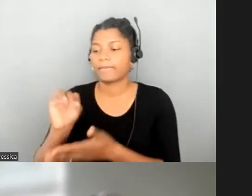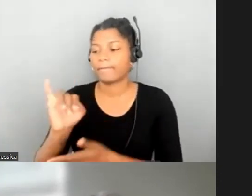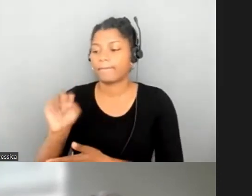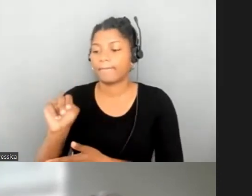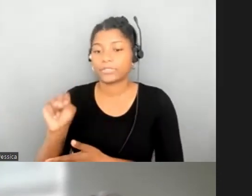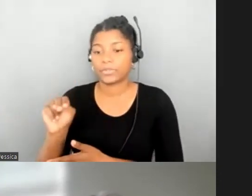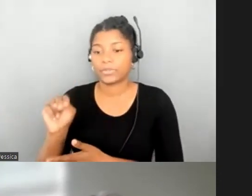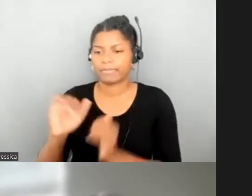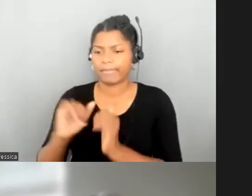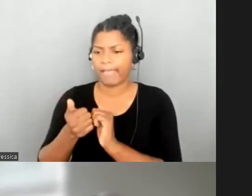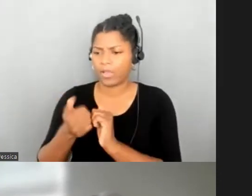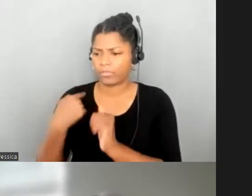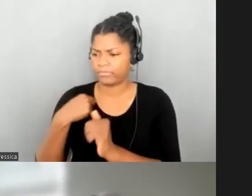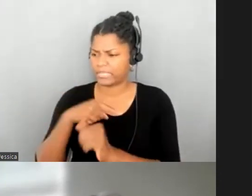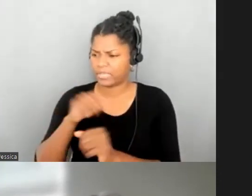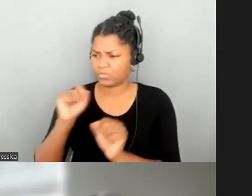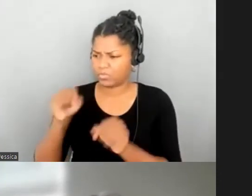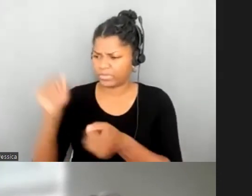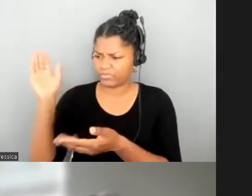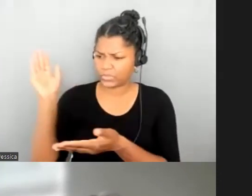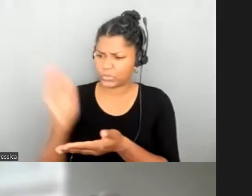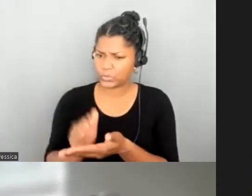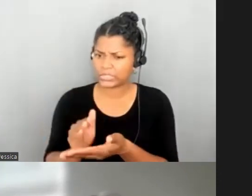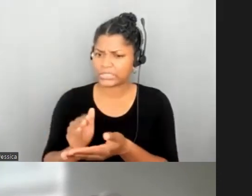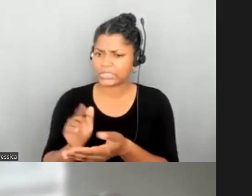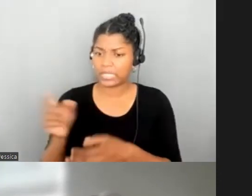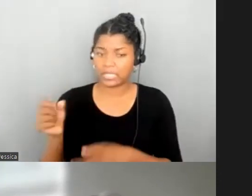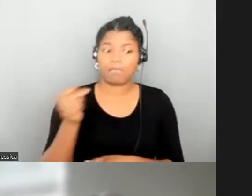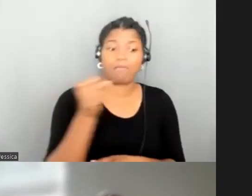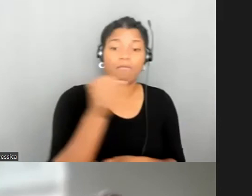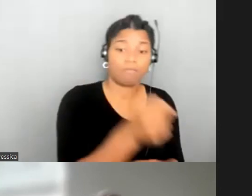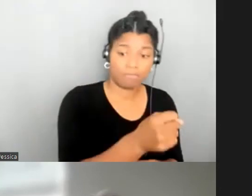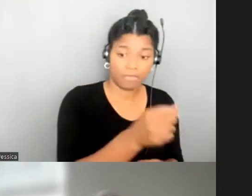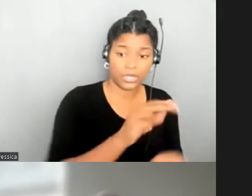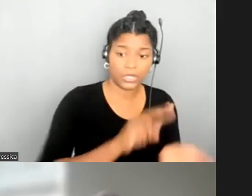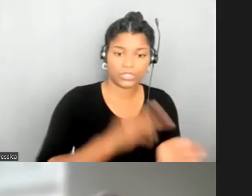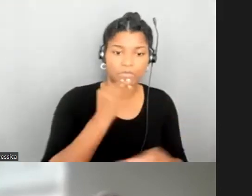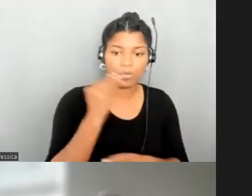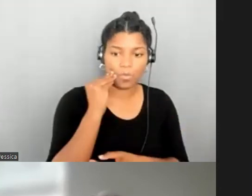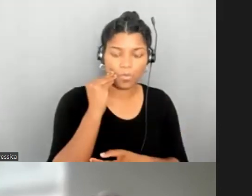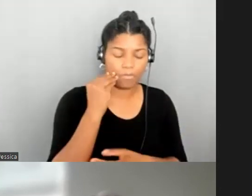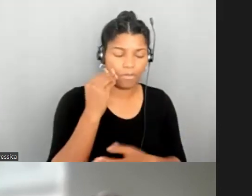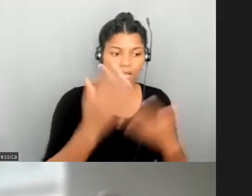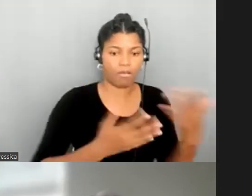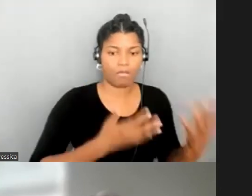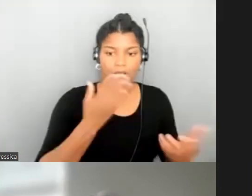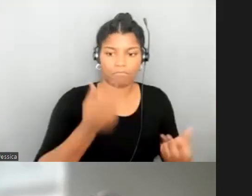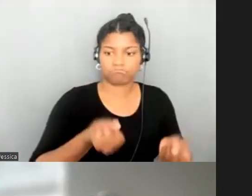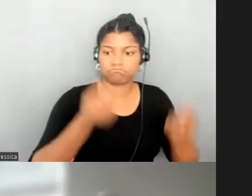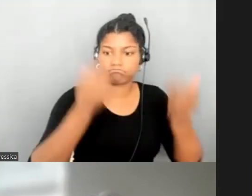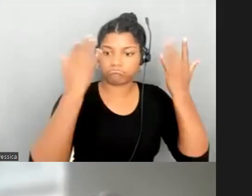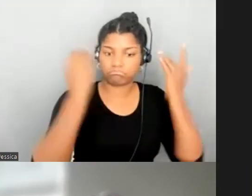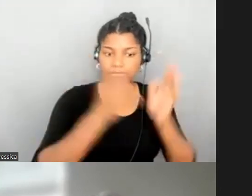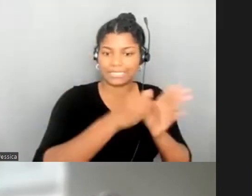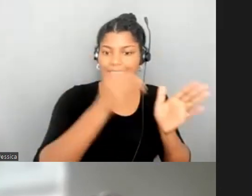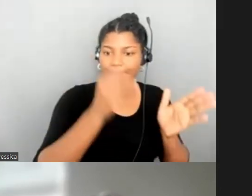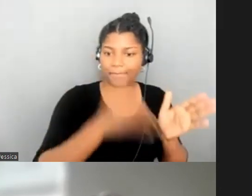People were going into assisted living with no idea how expensive, and they became wards of the state because it spent down so quickly.